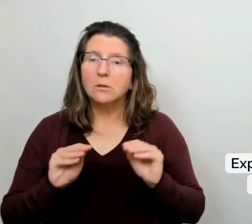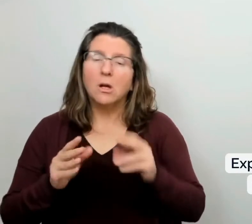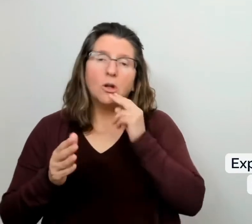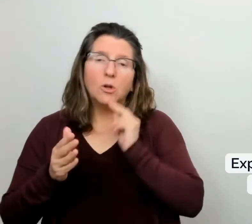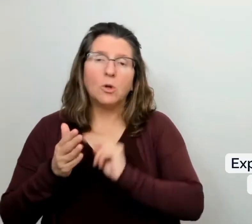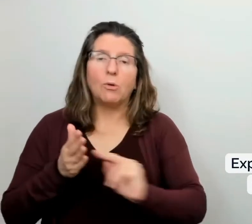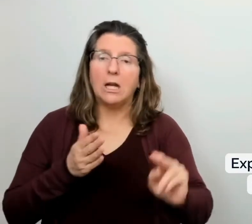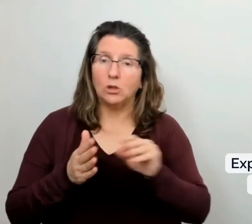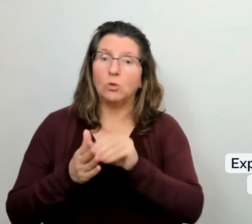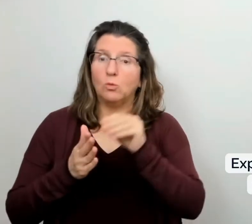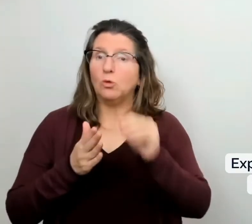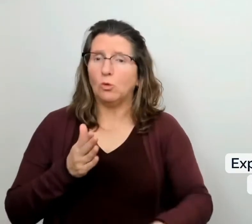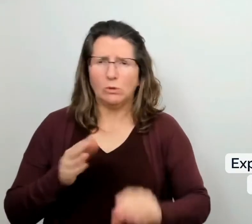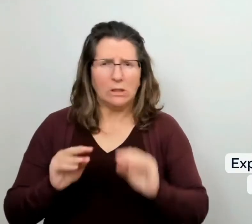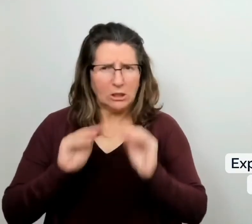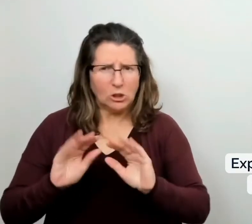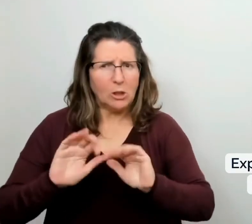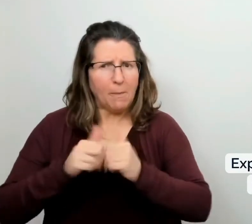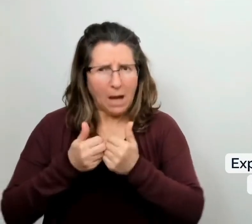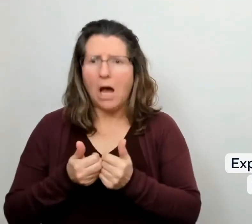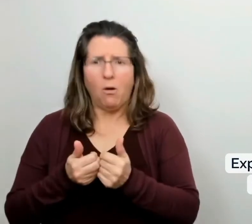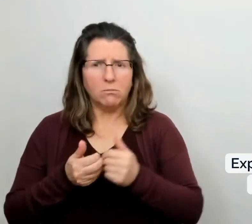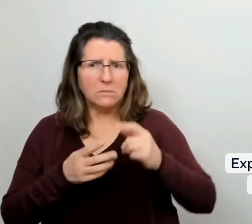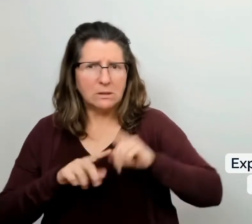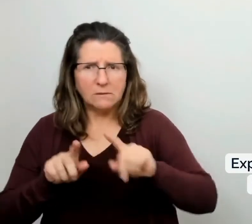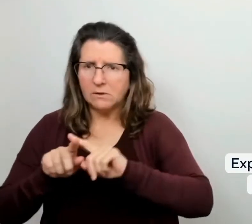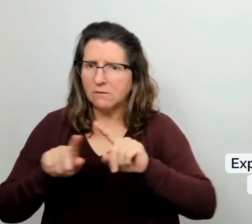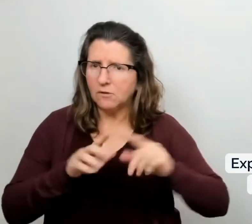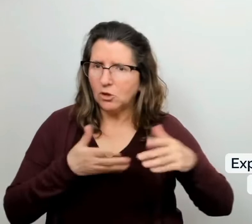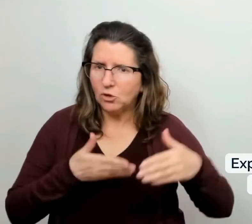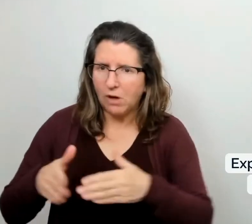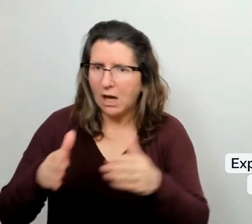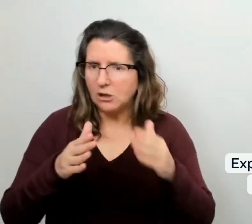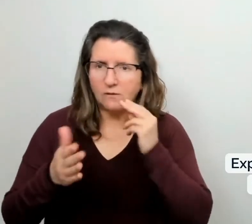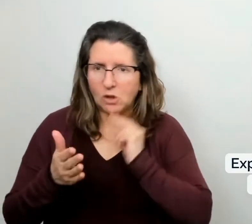Explicitly teaching various note-taking strategies can make a difference.